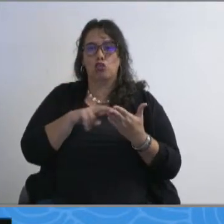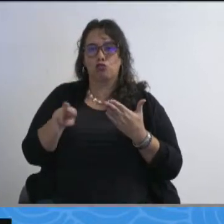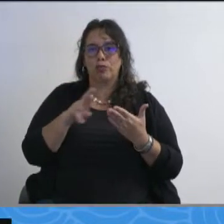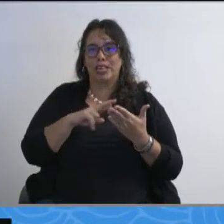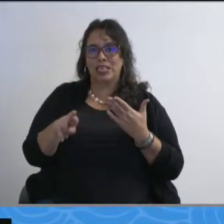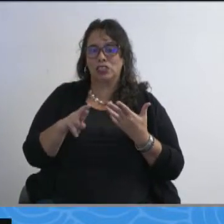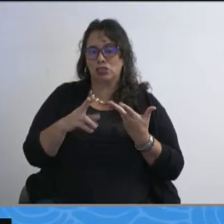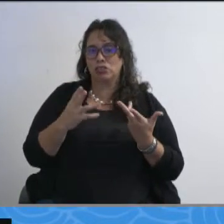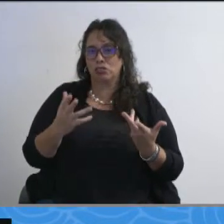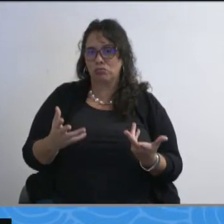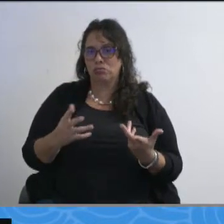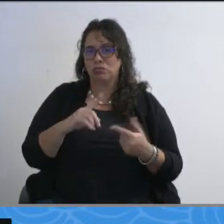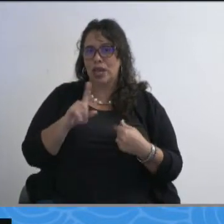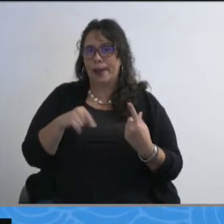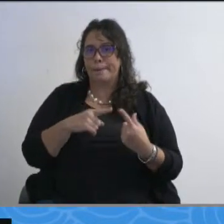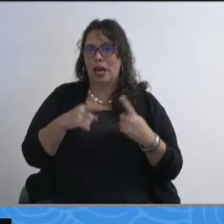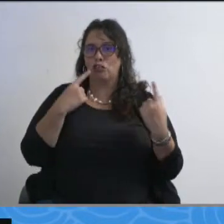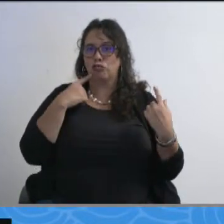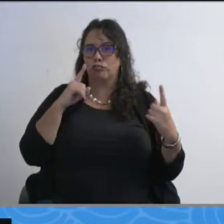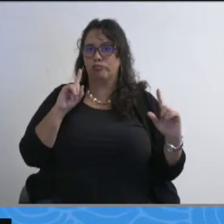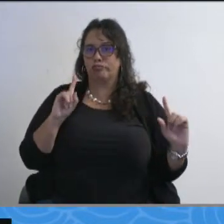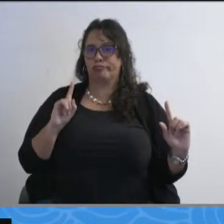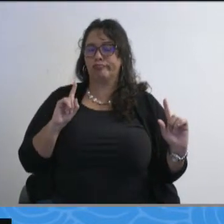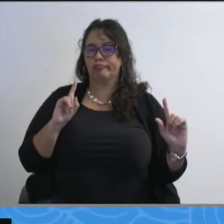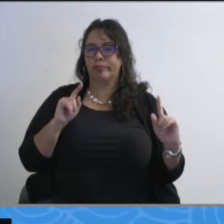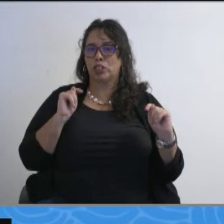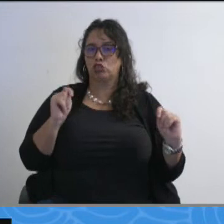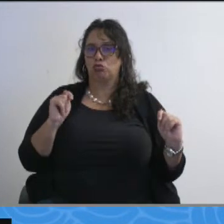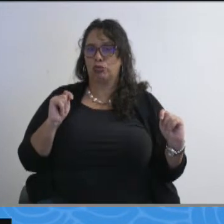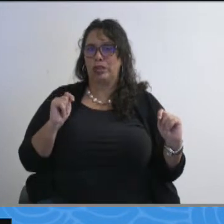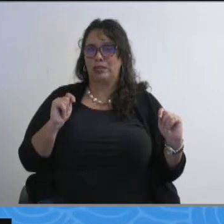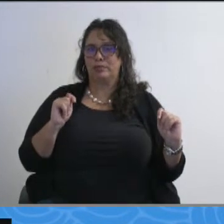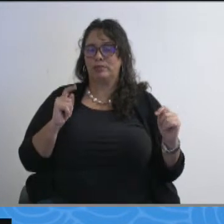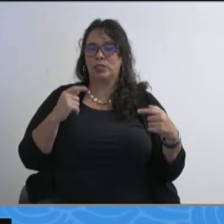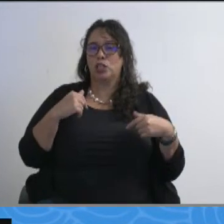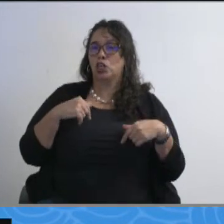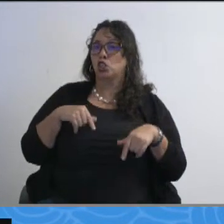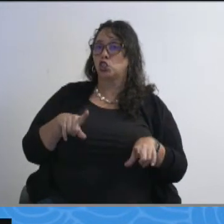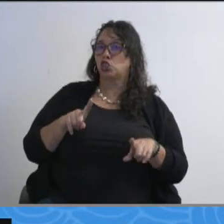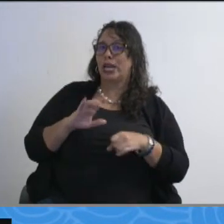about effective tutoring. So, during the pandemic, something called